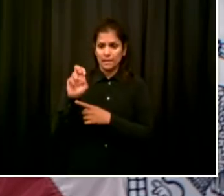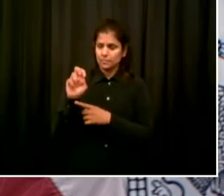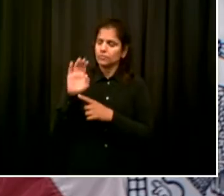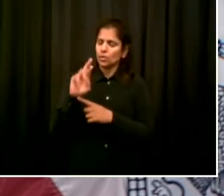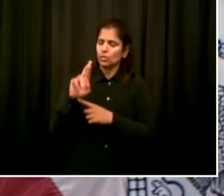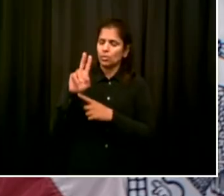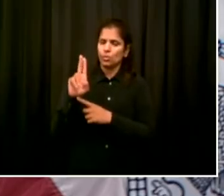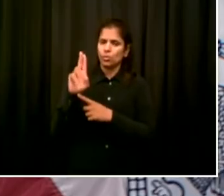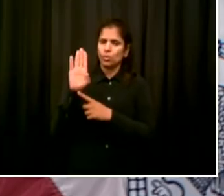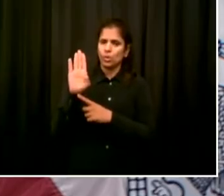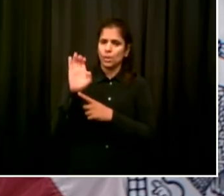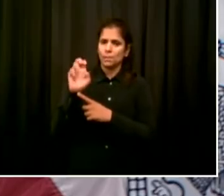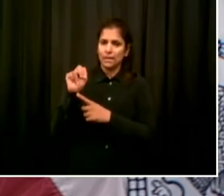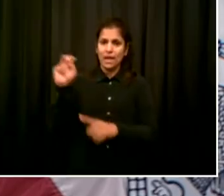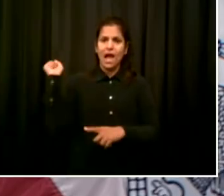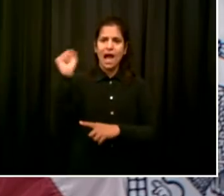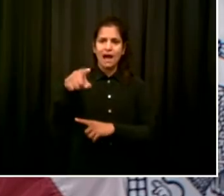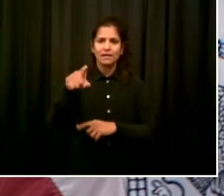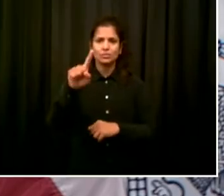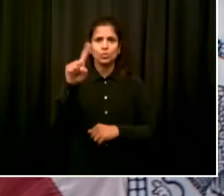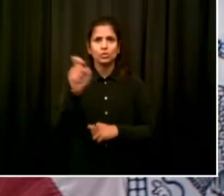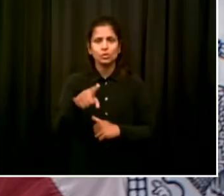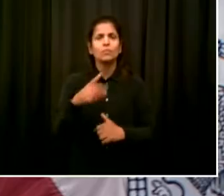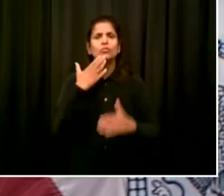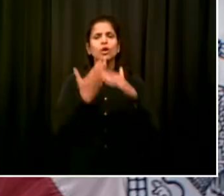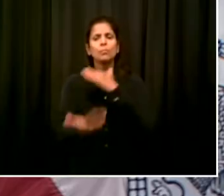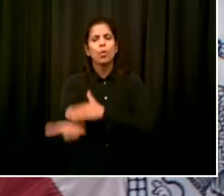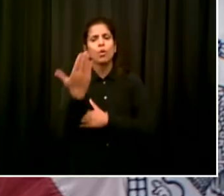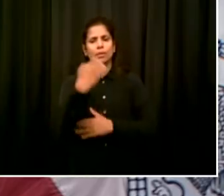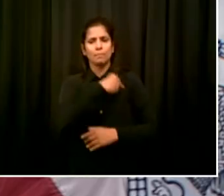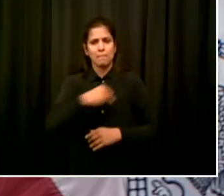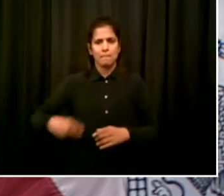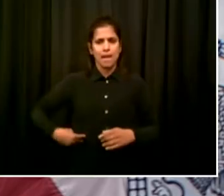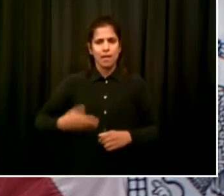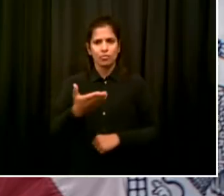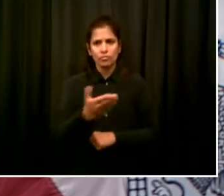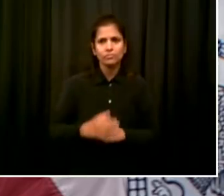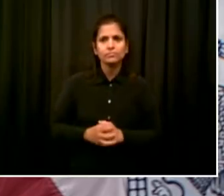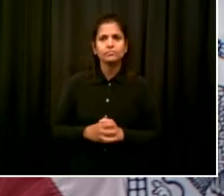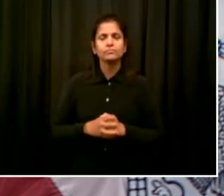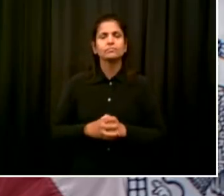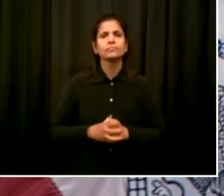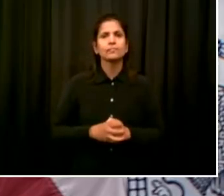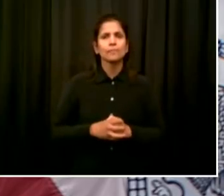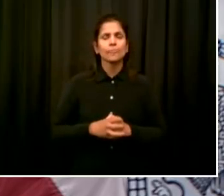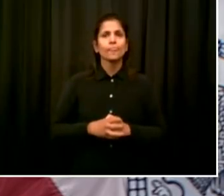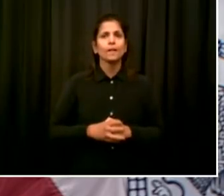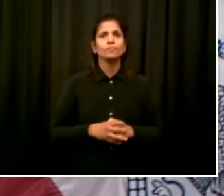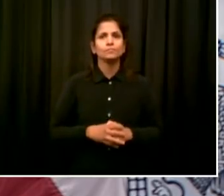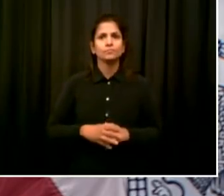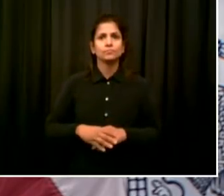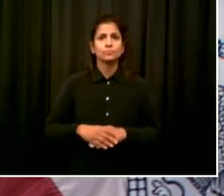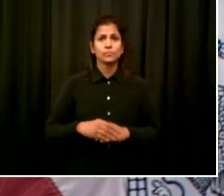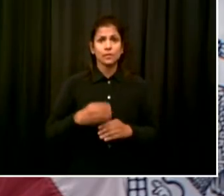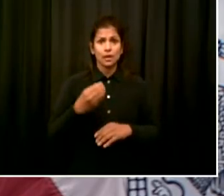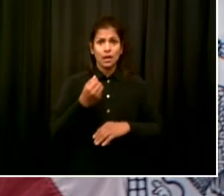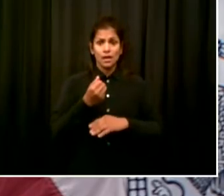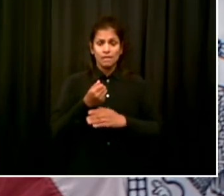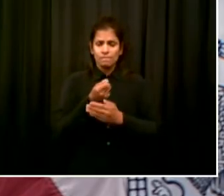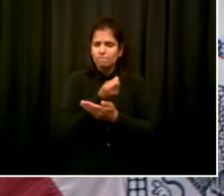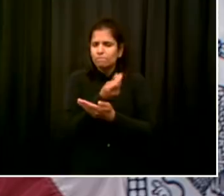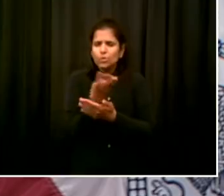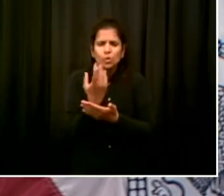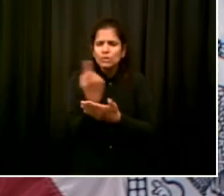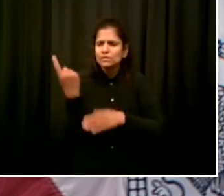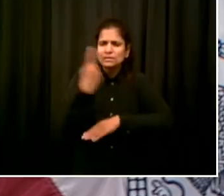BETTER .